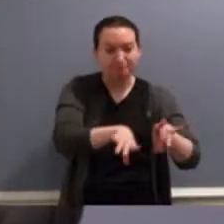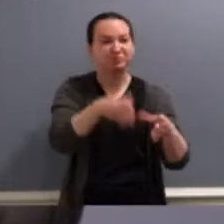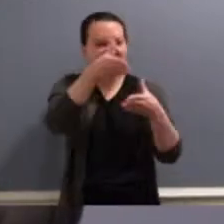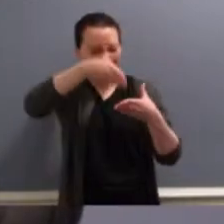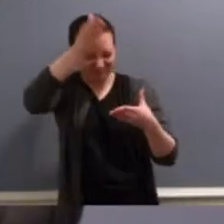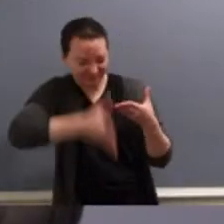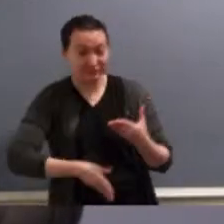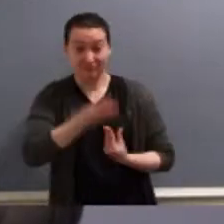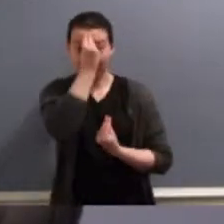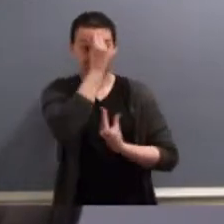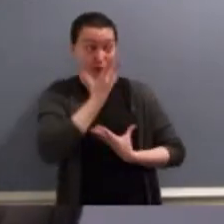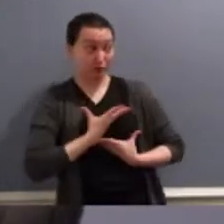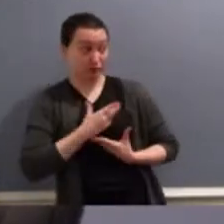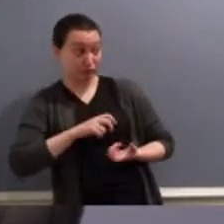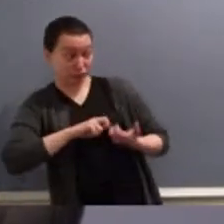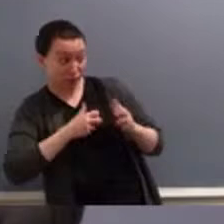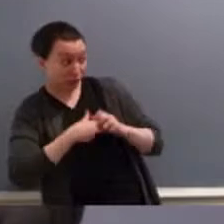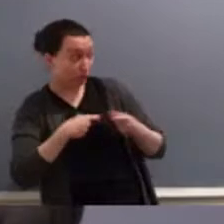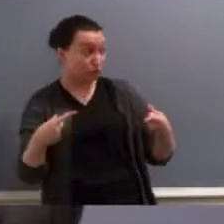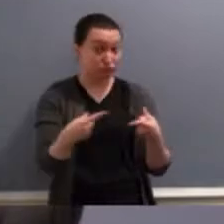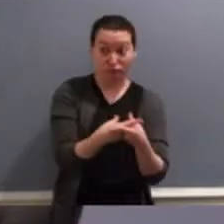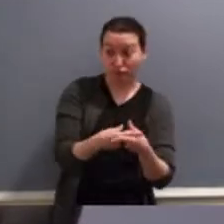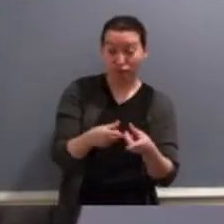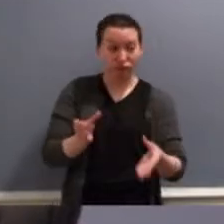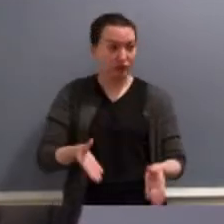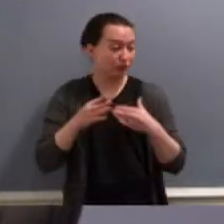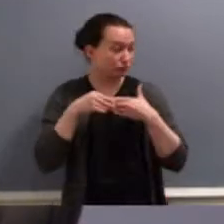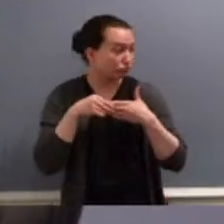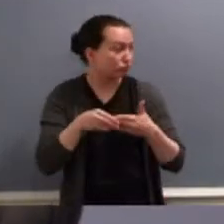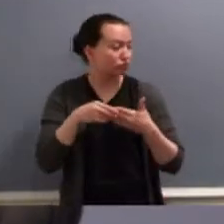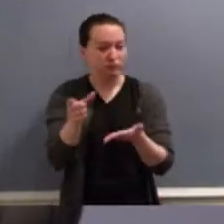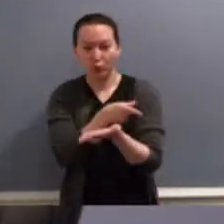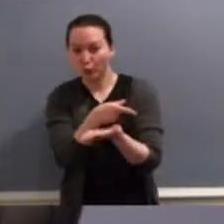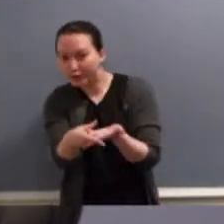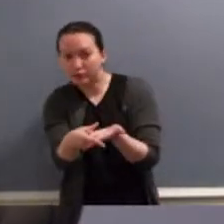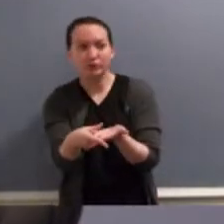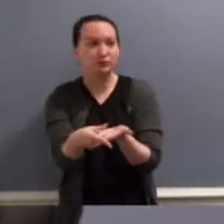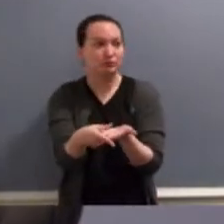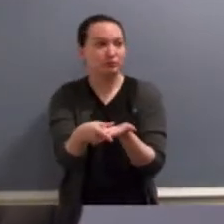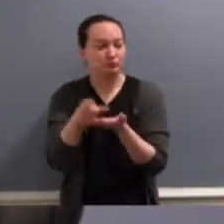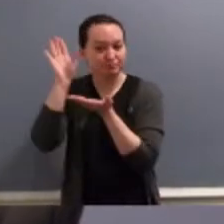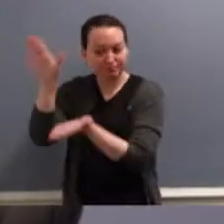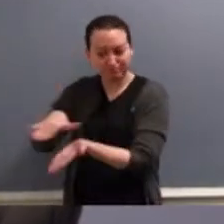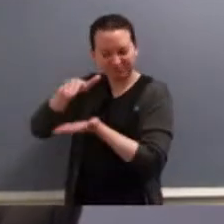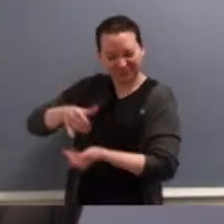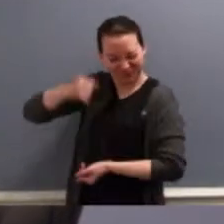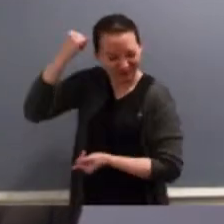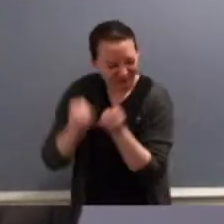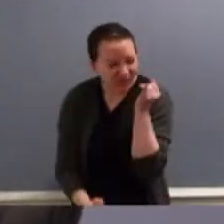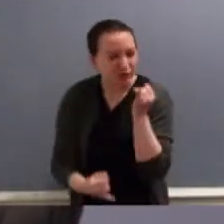let me know if that's a problem but that will give them at least a week to get the final budget in